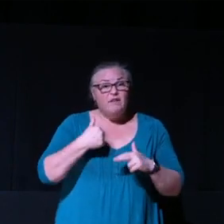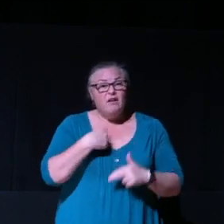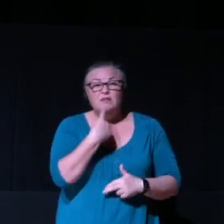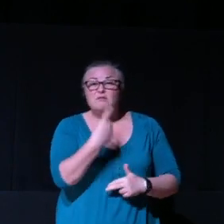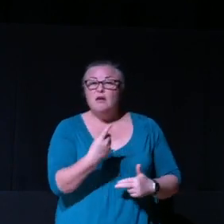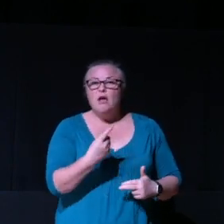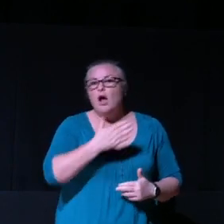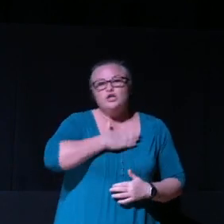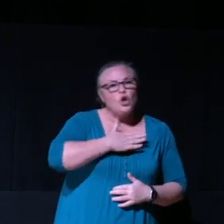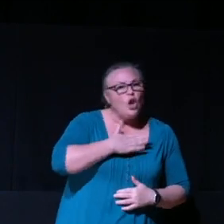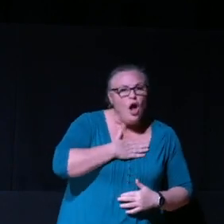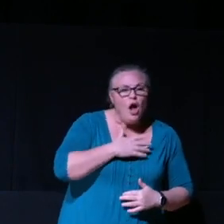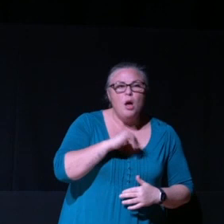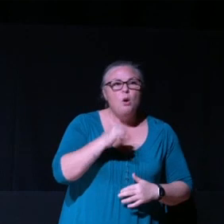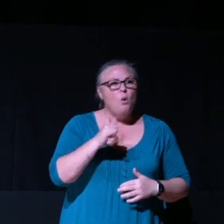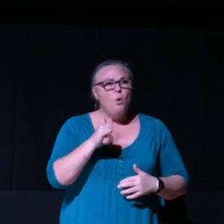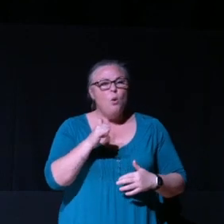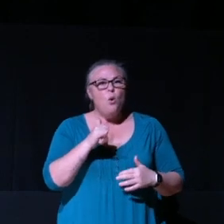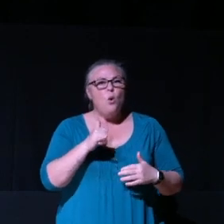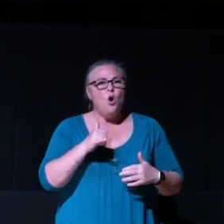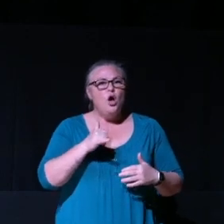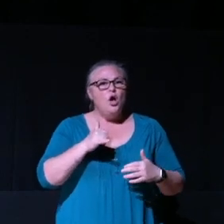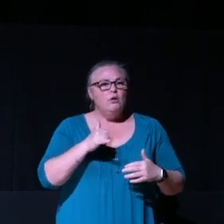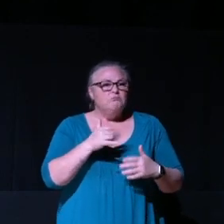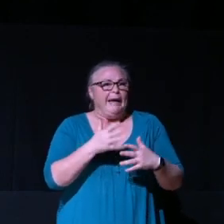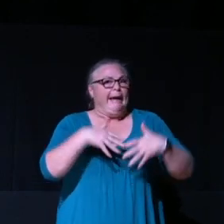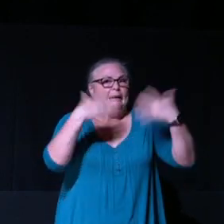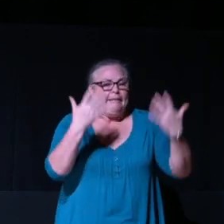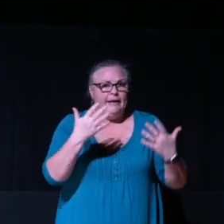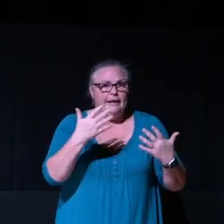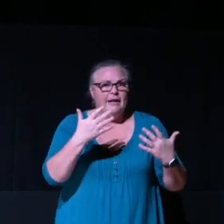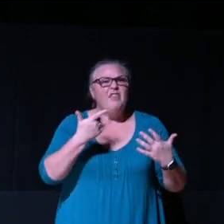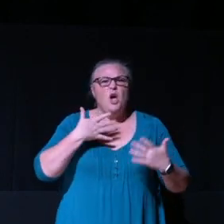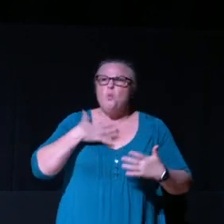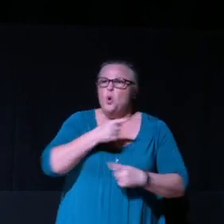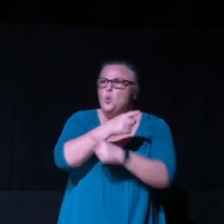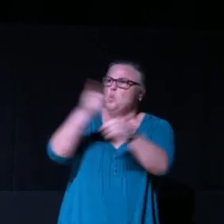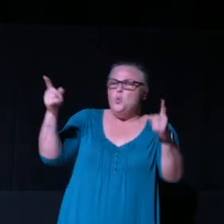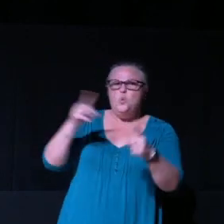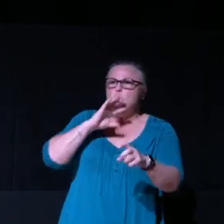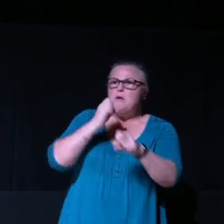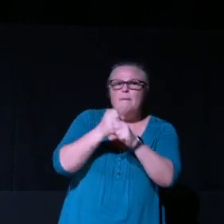They wanted something done about it. Do you think that he was onto something there, David Marr about? I think so. I think